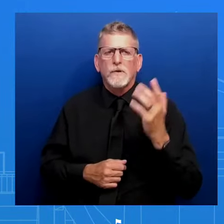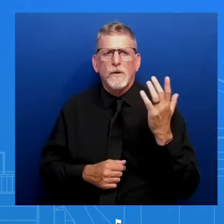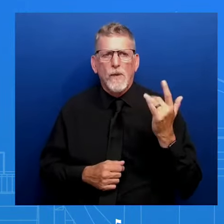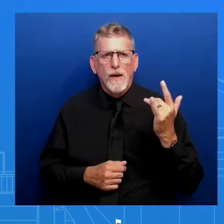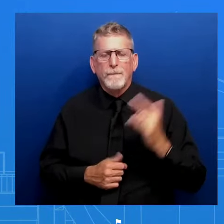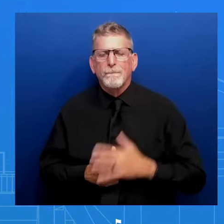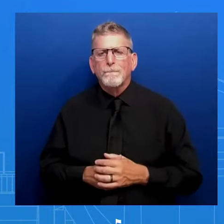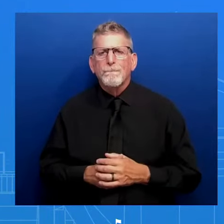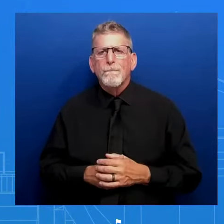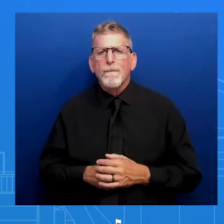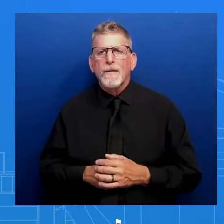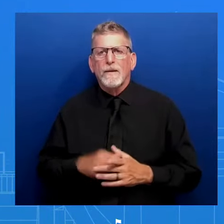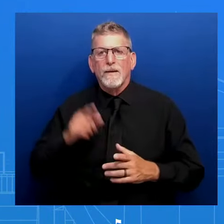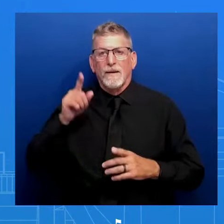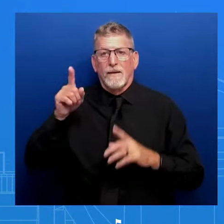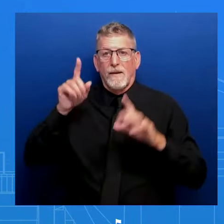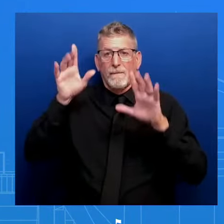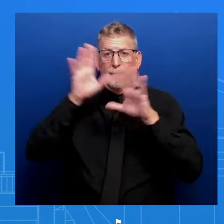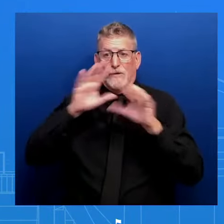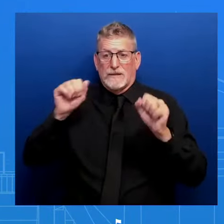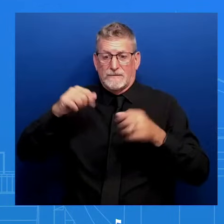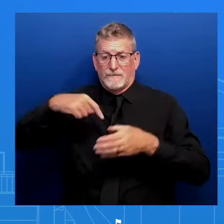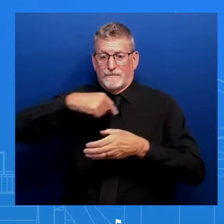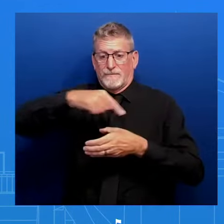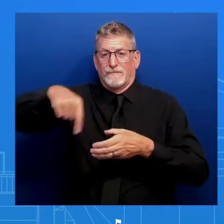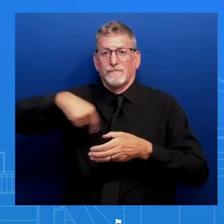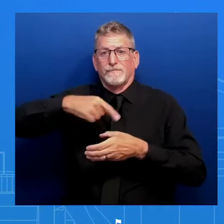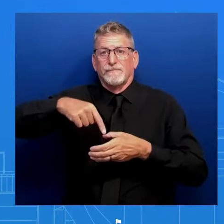that language does seem to be somewhat different, and I didn't know if there was any distinction there.